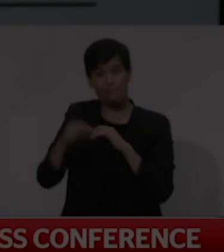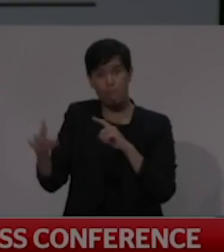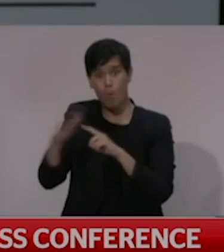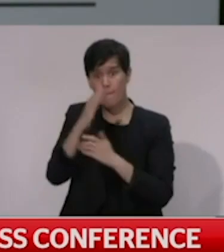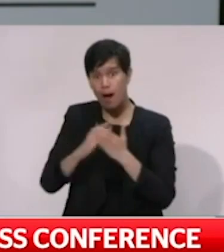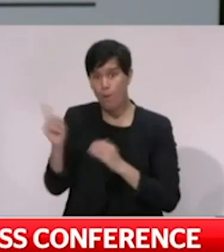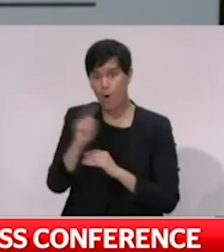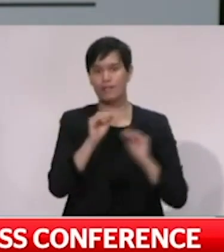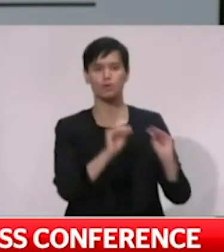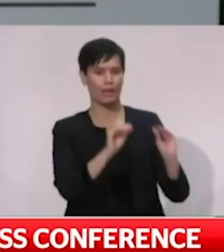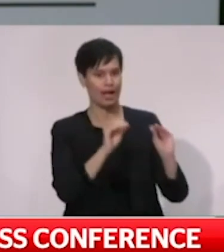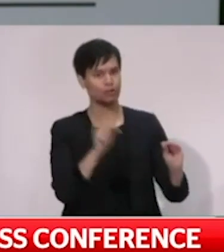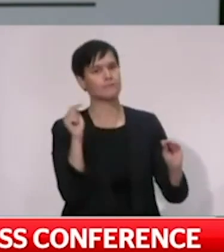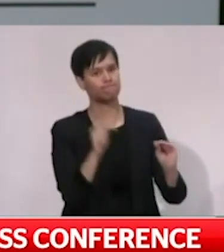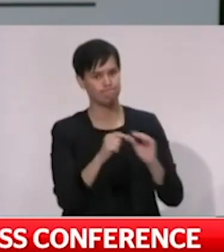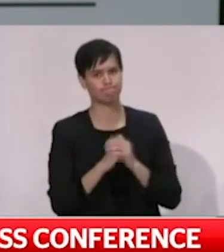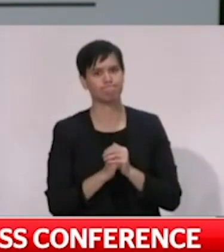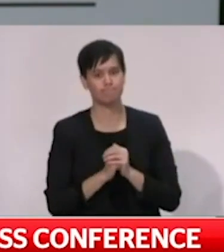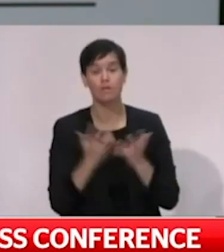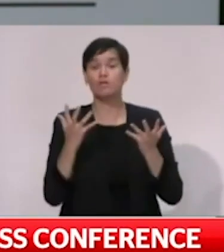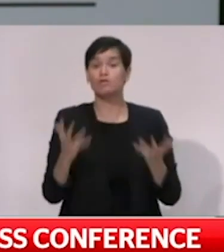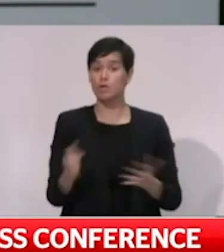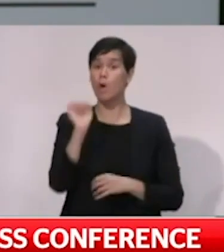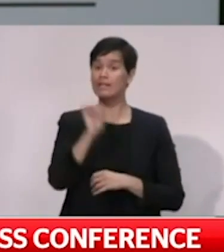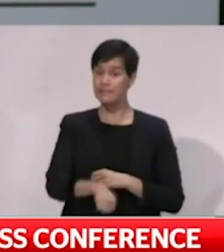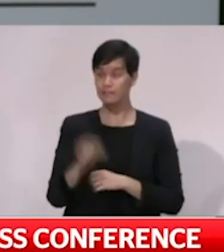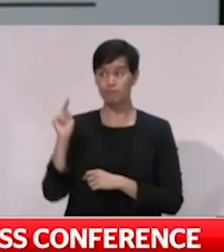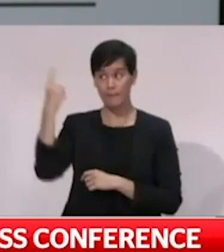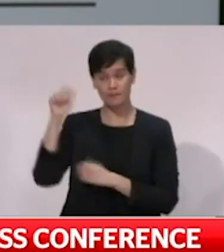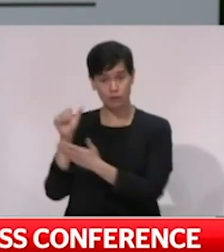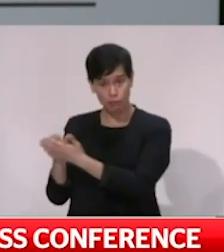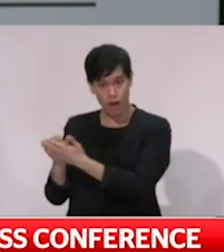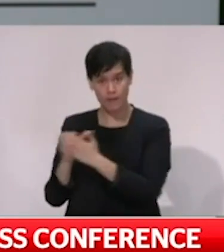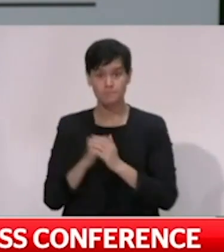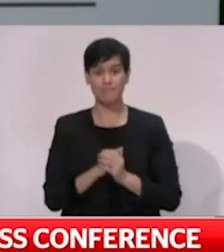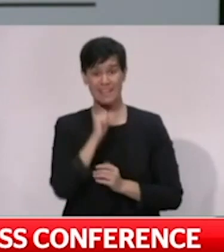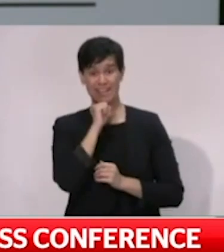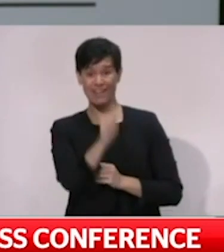Today's announcement to restore the 100% funding band for teacher led early childhood services